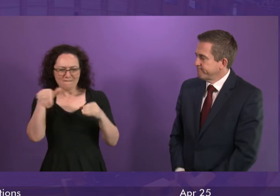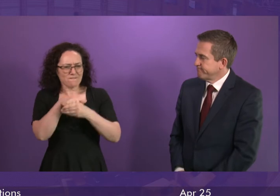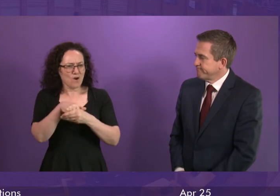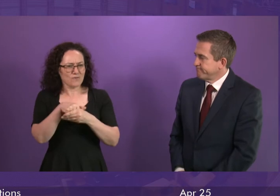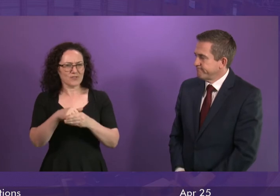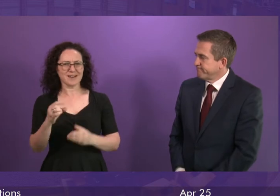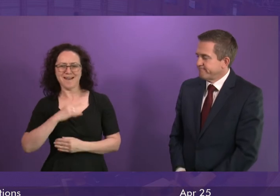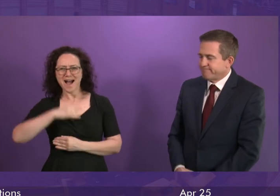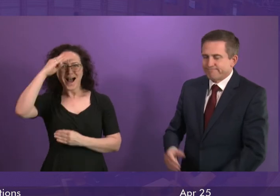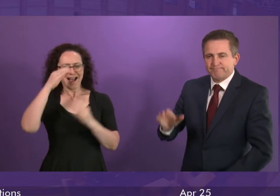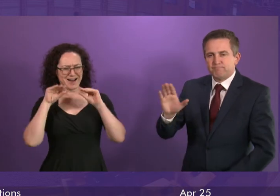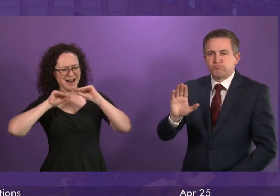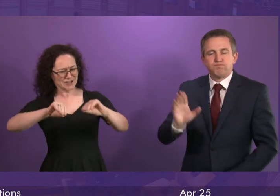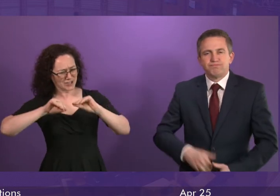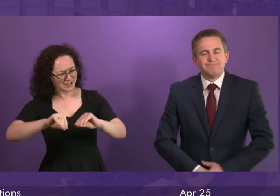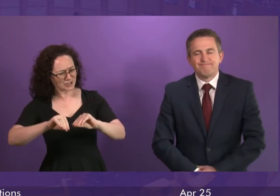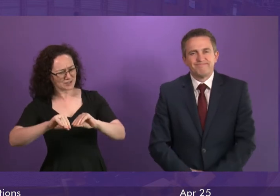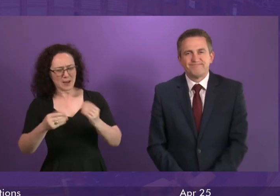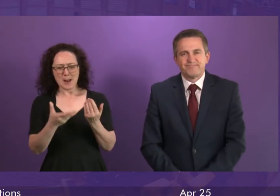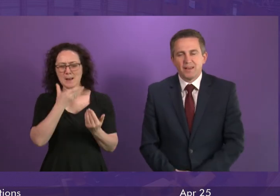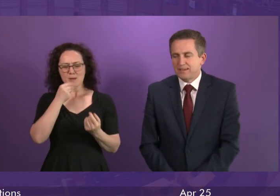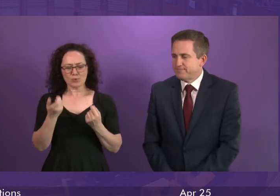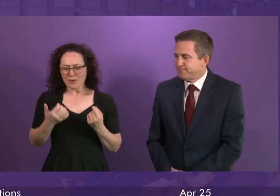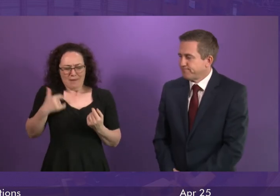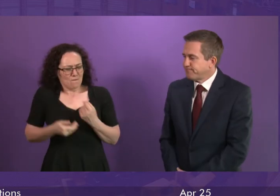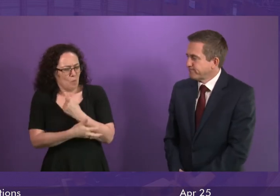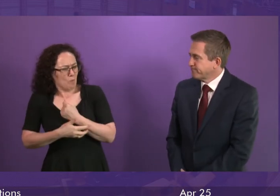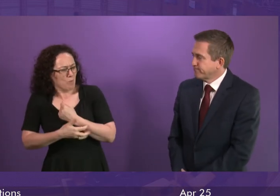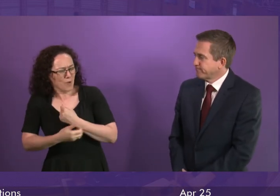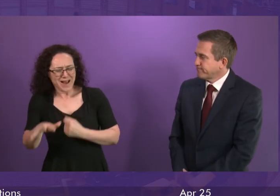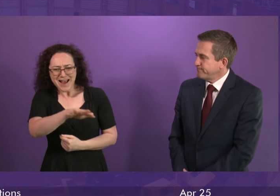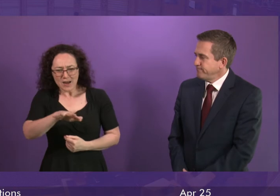record numbers of students from deprived areas. I am the first to concede that we have more